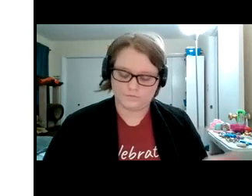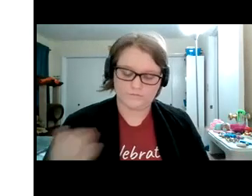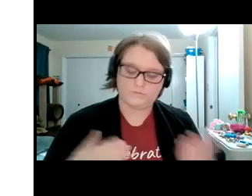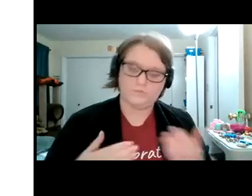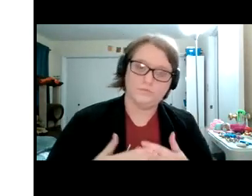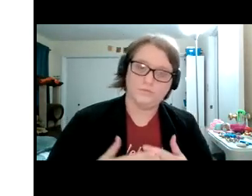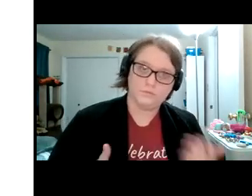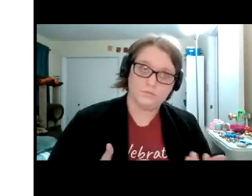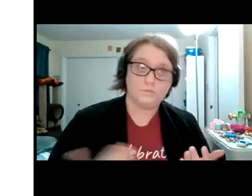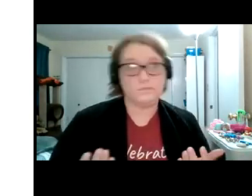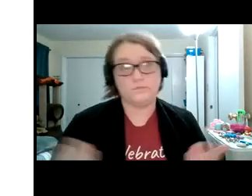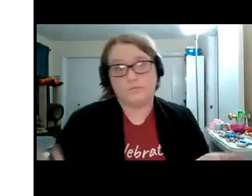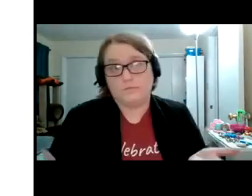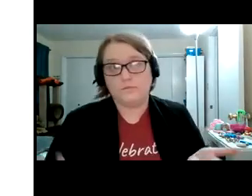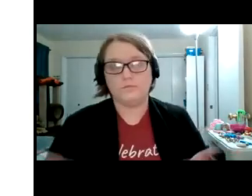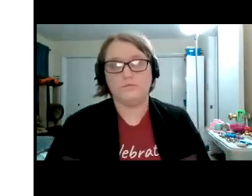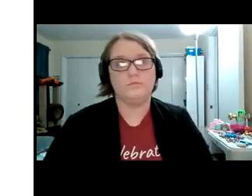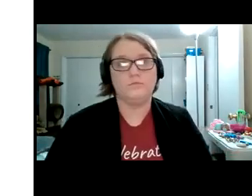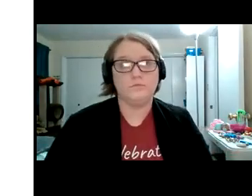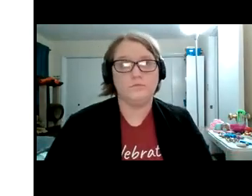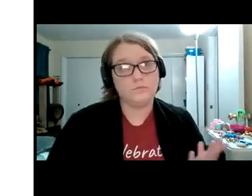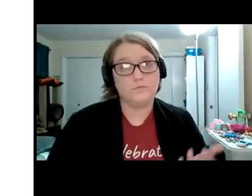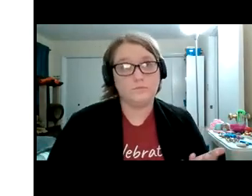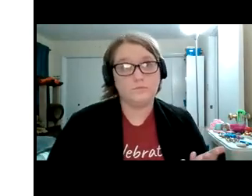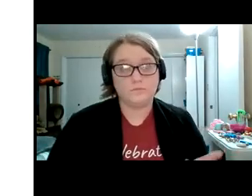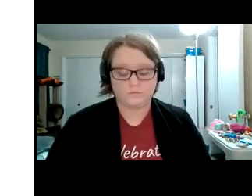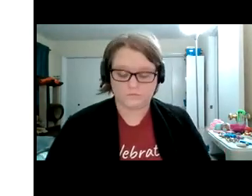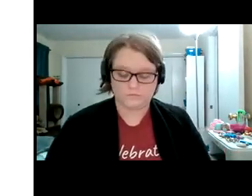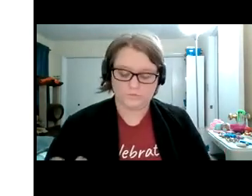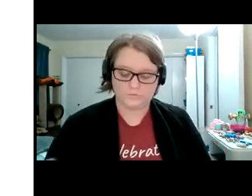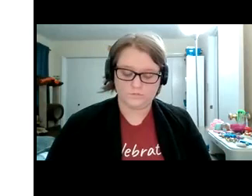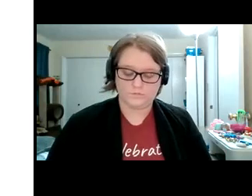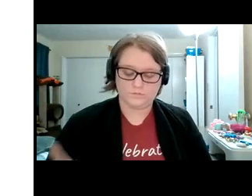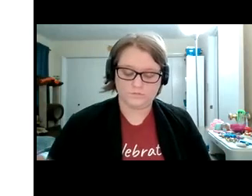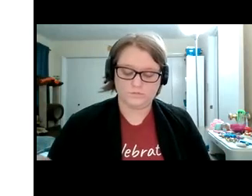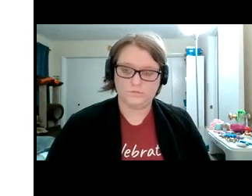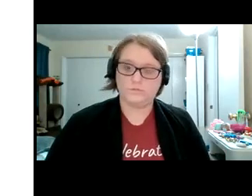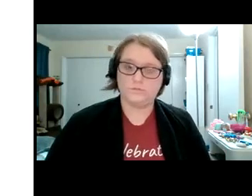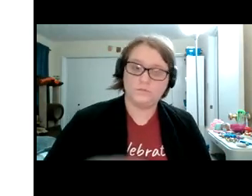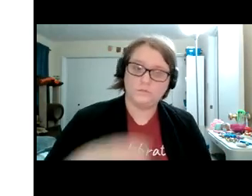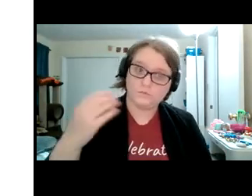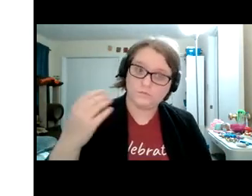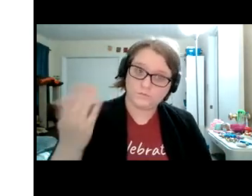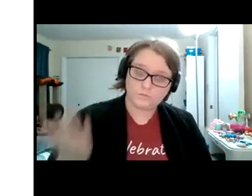When I write up ads or send emails to government officials, I make sure to intertwine both personal